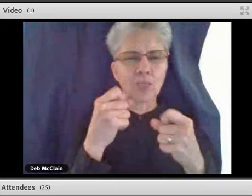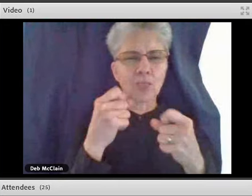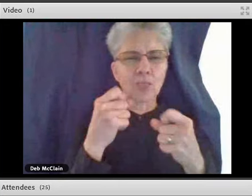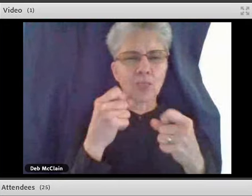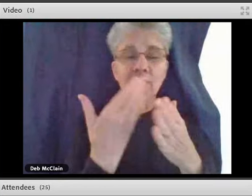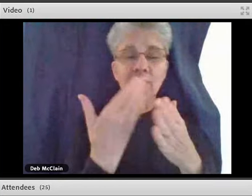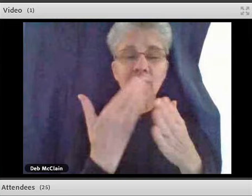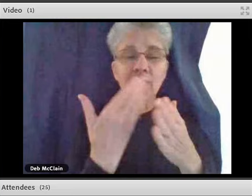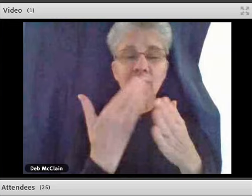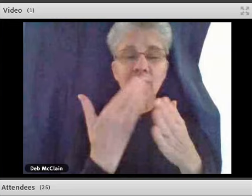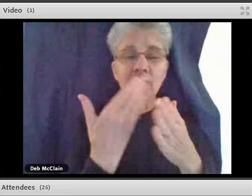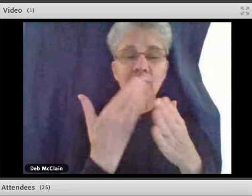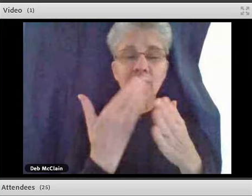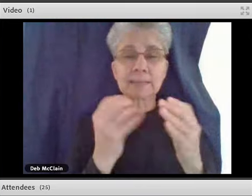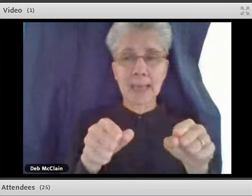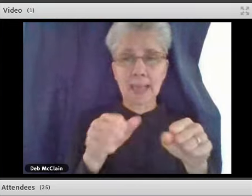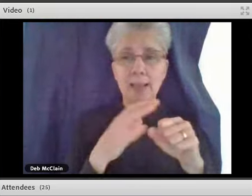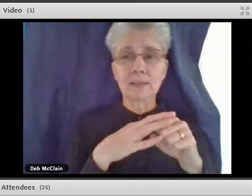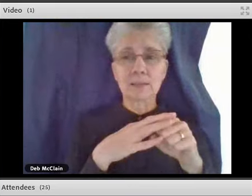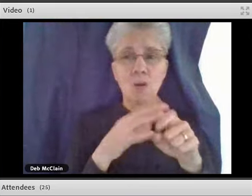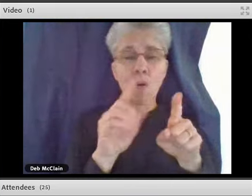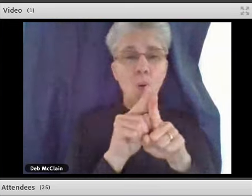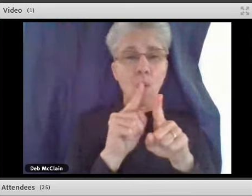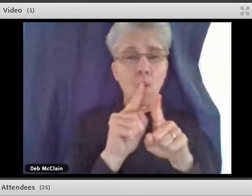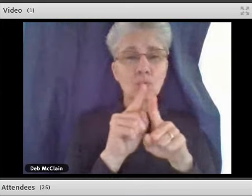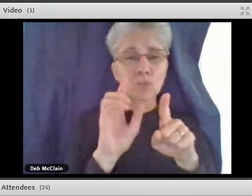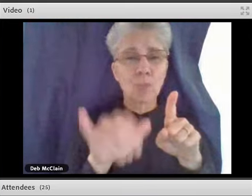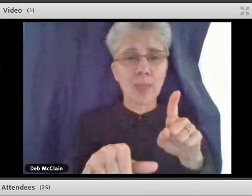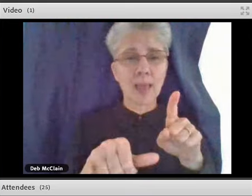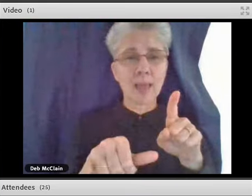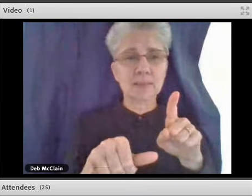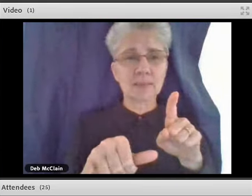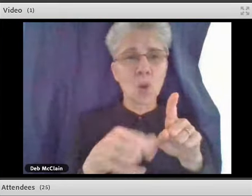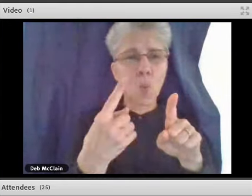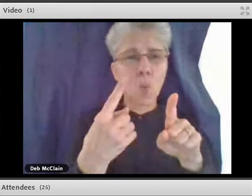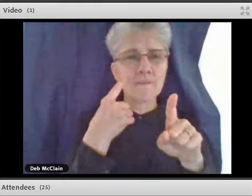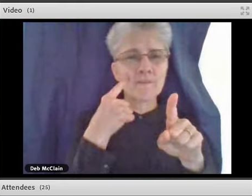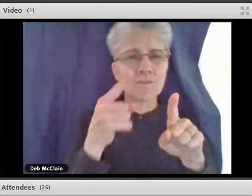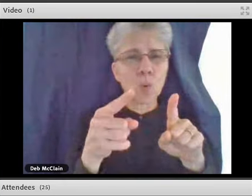So, this is kind of StateHealthFacts.org. You can get all kinds of different health effects.